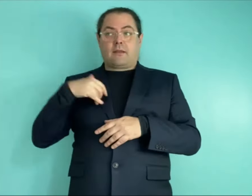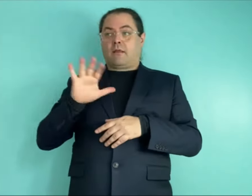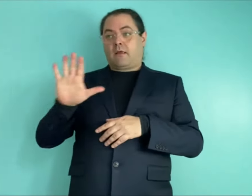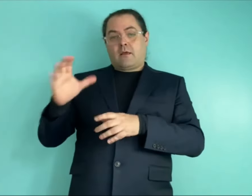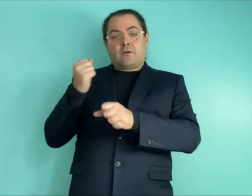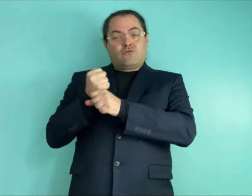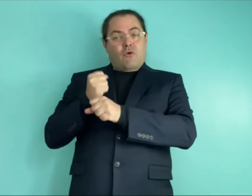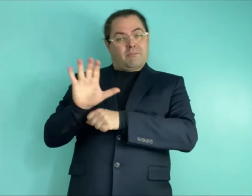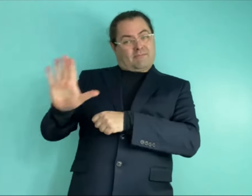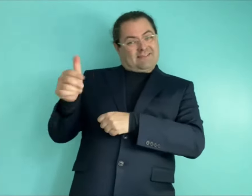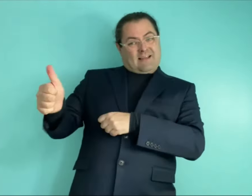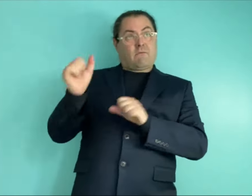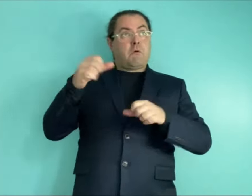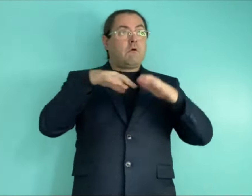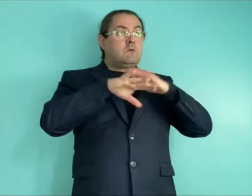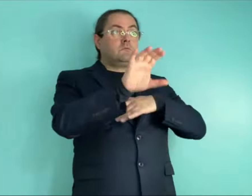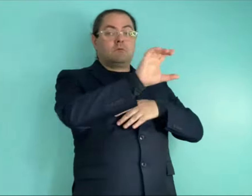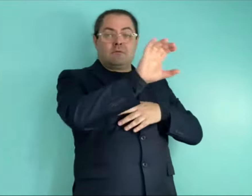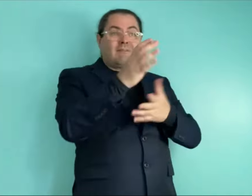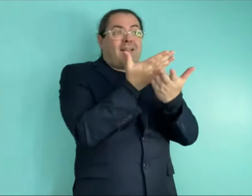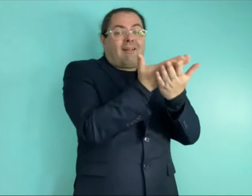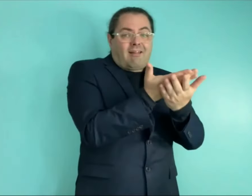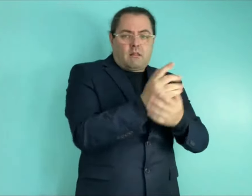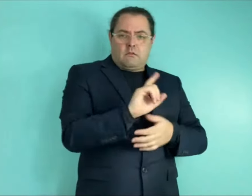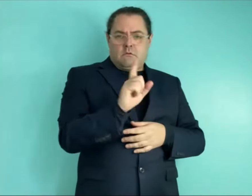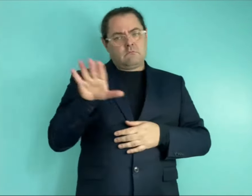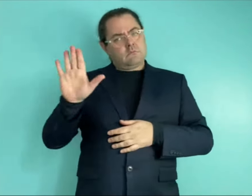of the challenges that of course, you will find in this is what is required of member